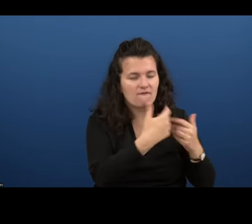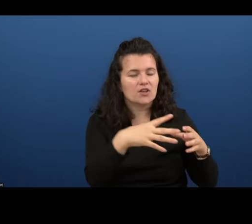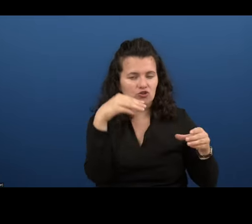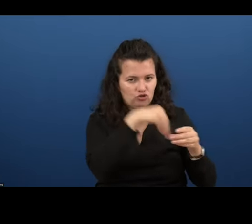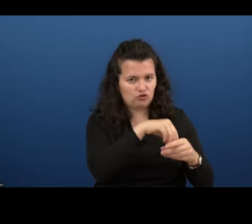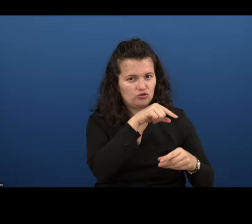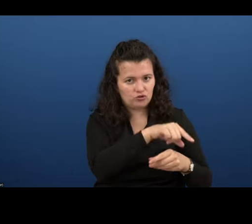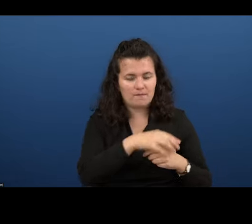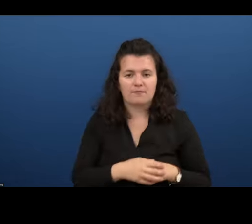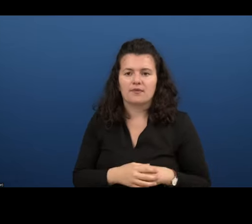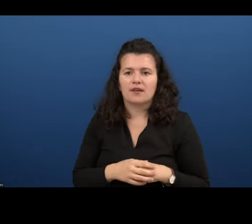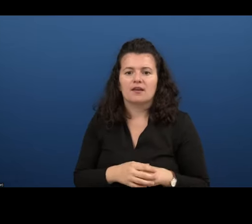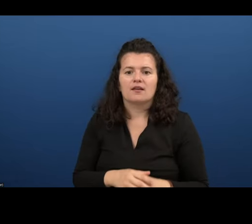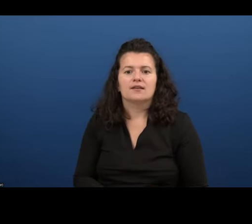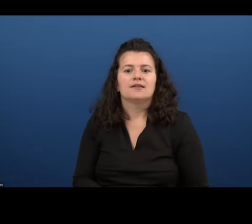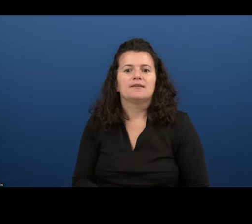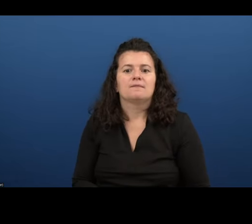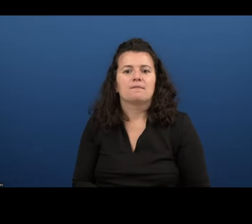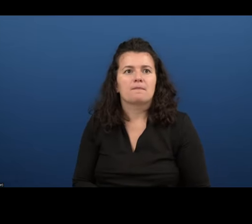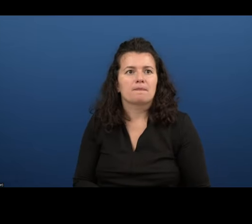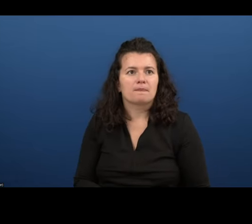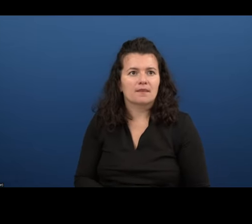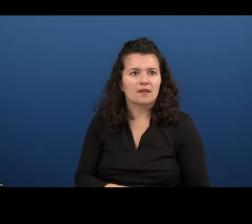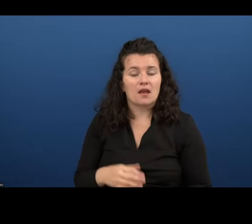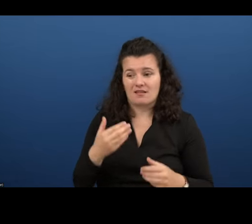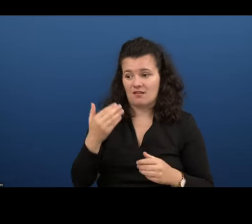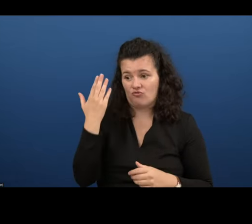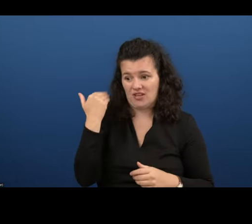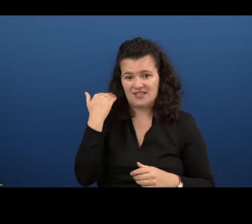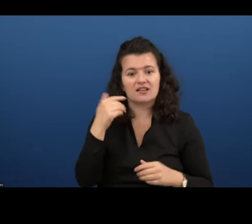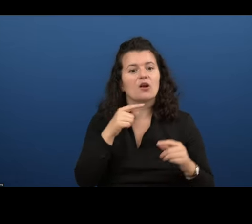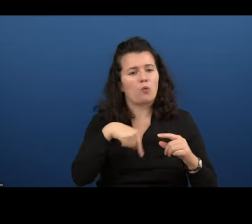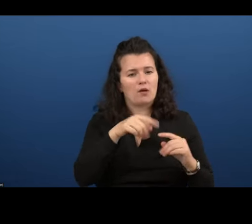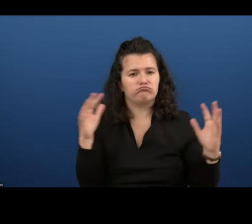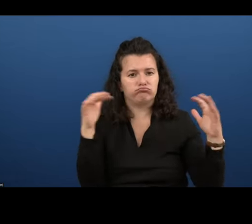we committed to four key areas. 12:04:47 We say number one we needed to drive